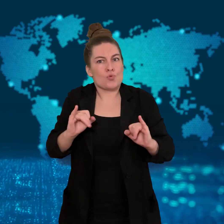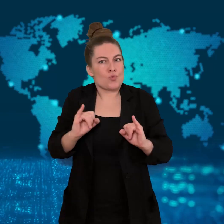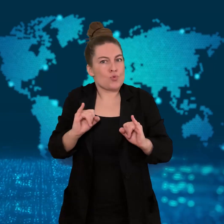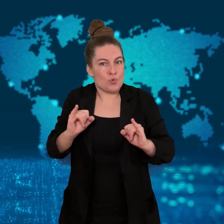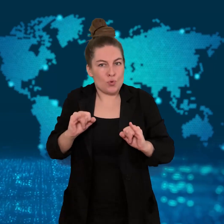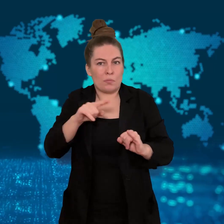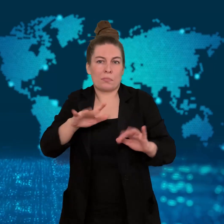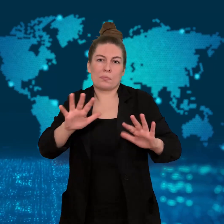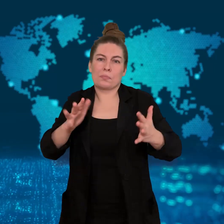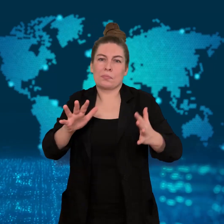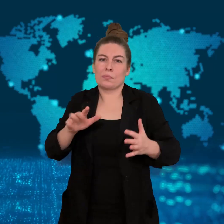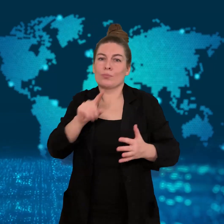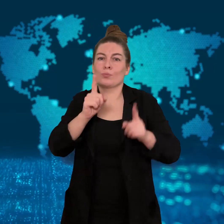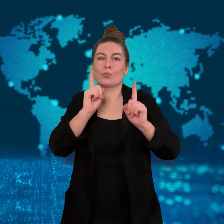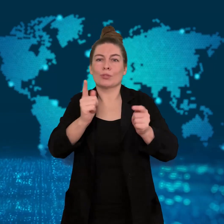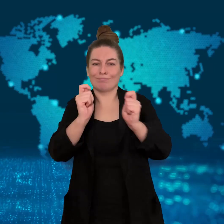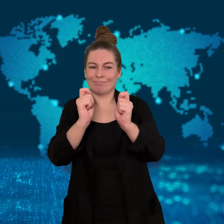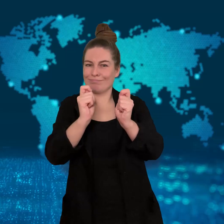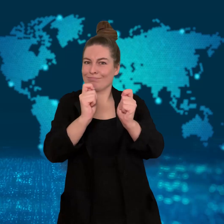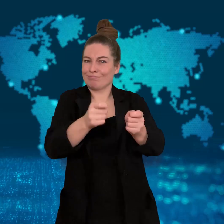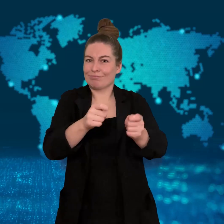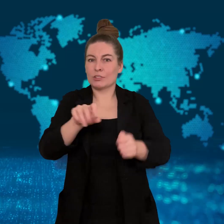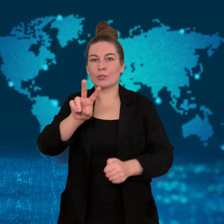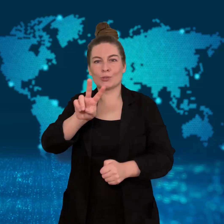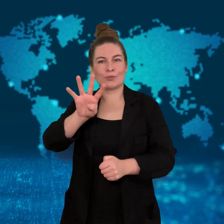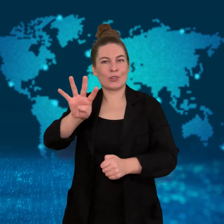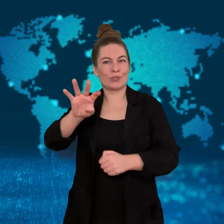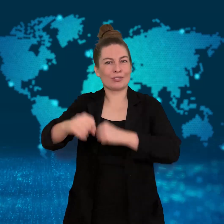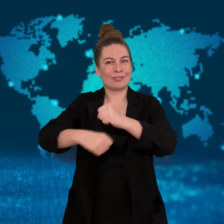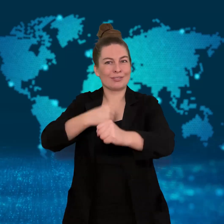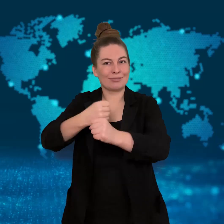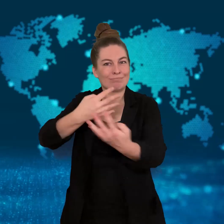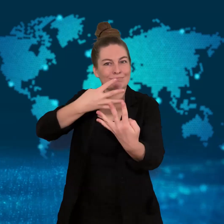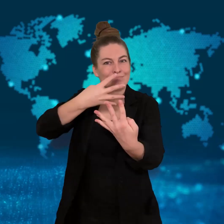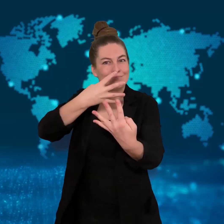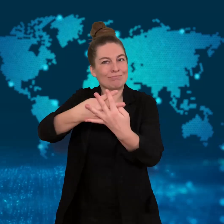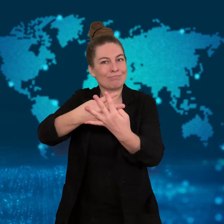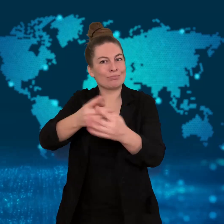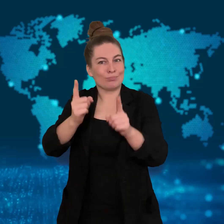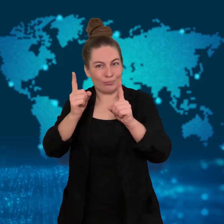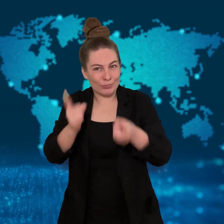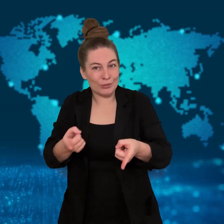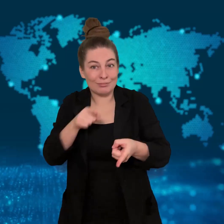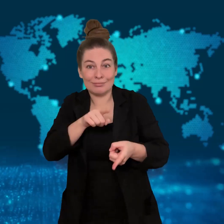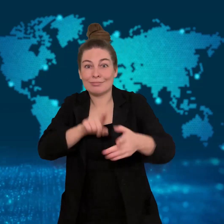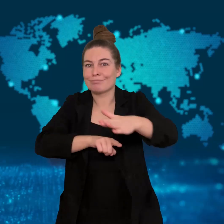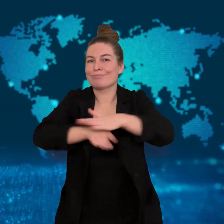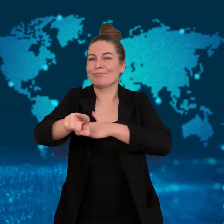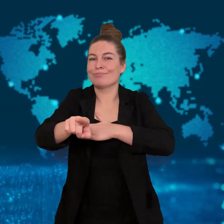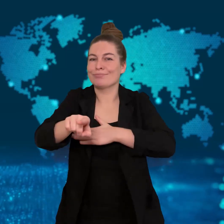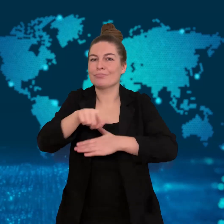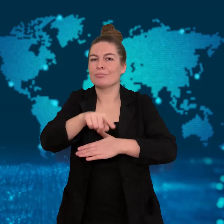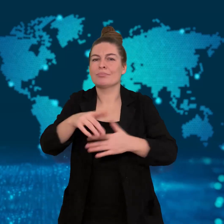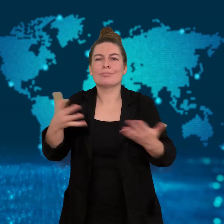which described him as "dangerous."